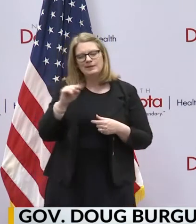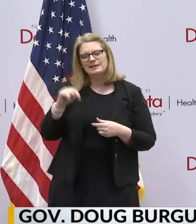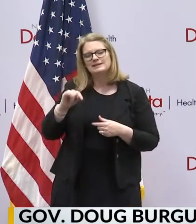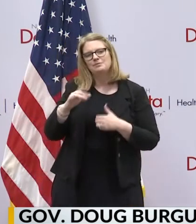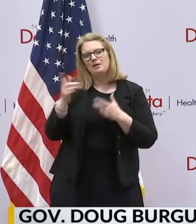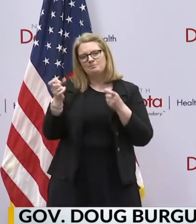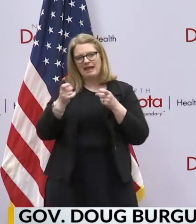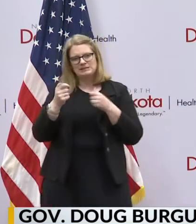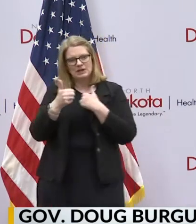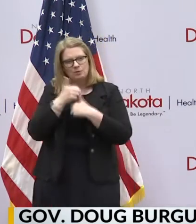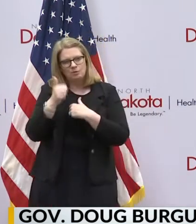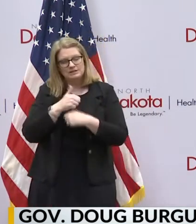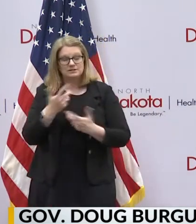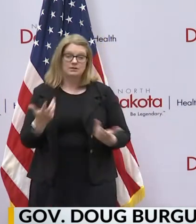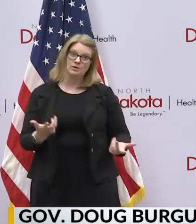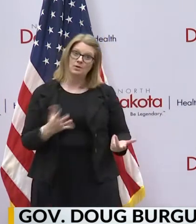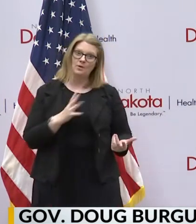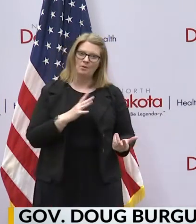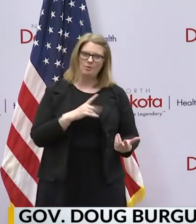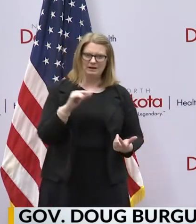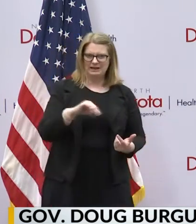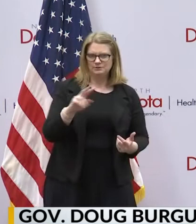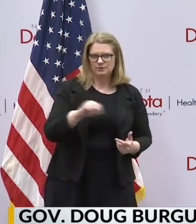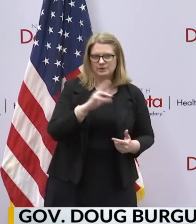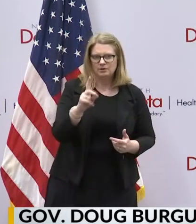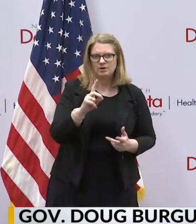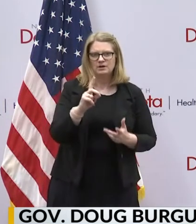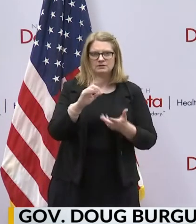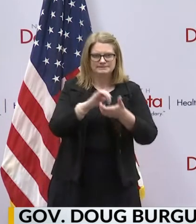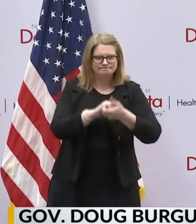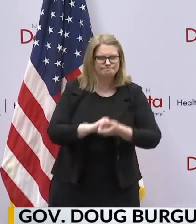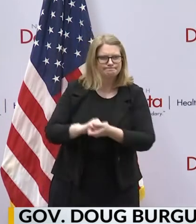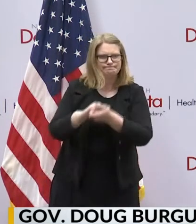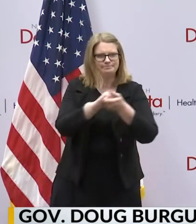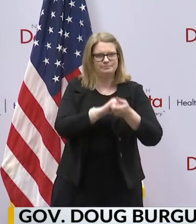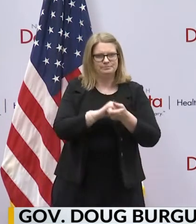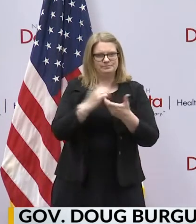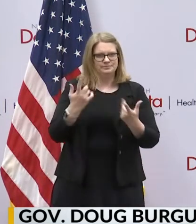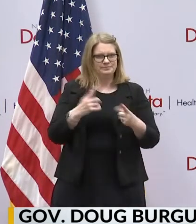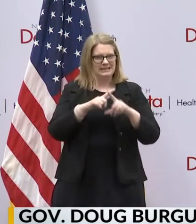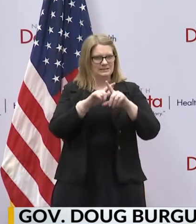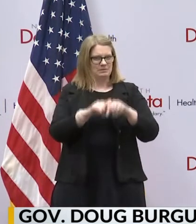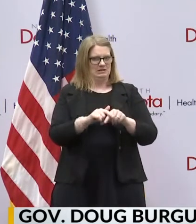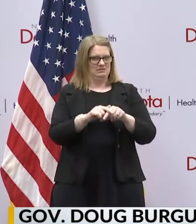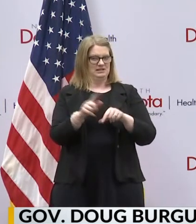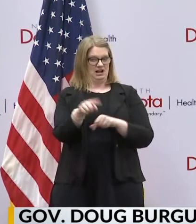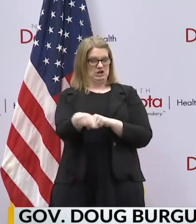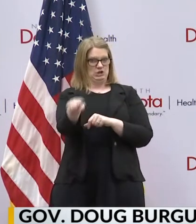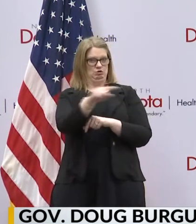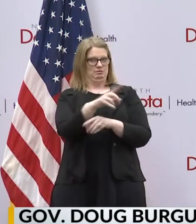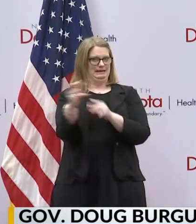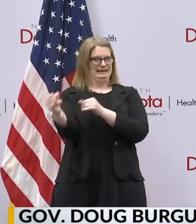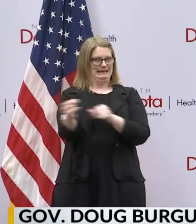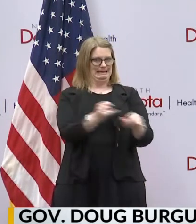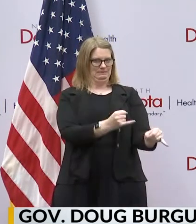A CURE, SO THIS IS ABOUT MANAGING RISK, AND NORTH DAKOTA, WE'VE DONE A FANTASTIC JOB WORKING TOGETHER WITH A HEAVY